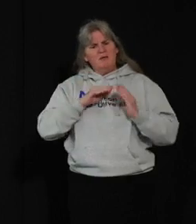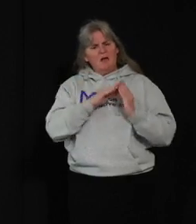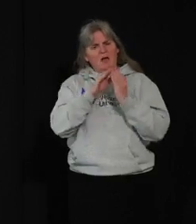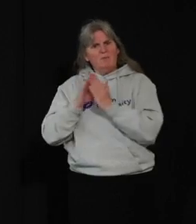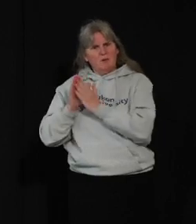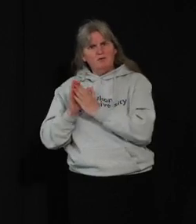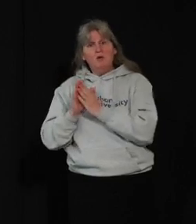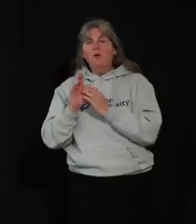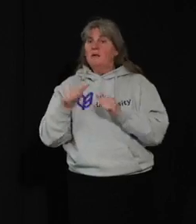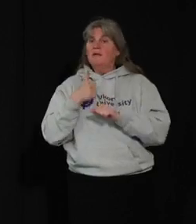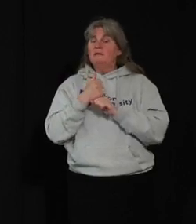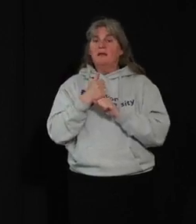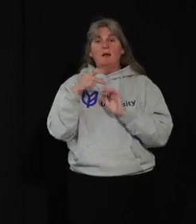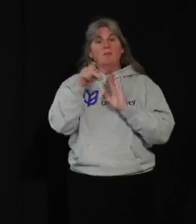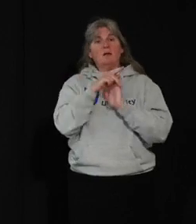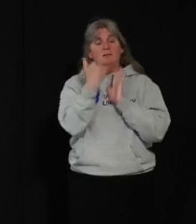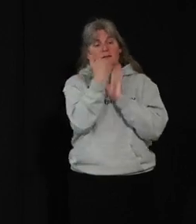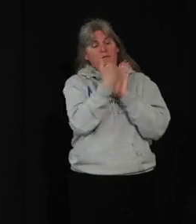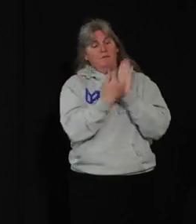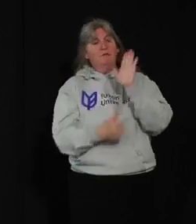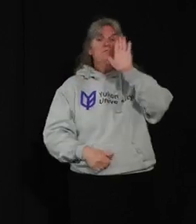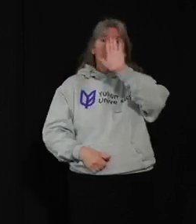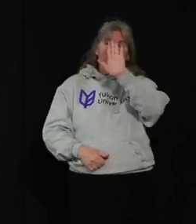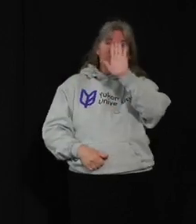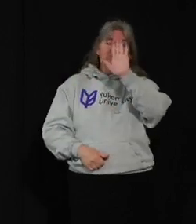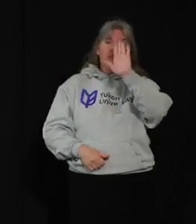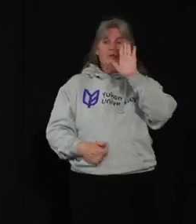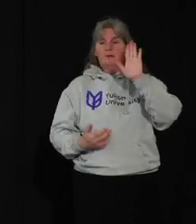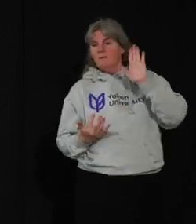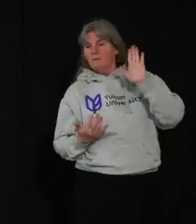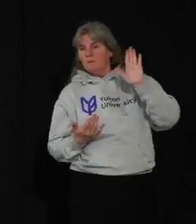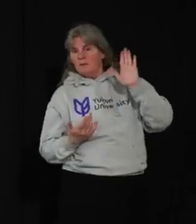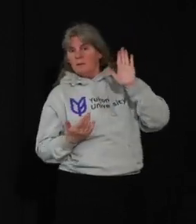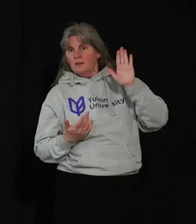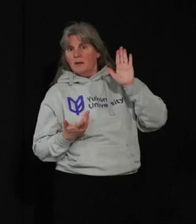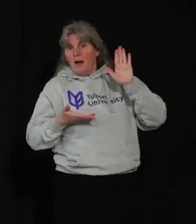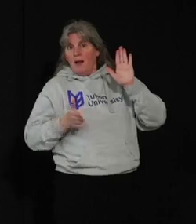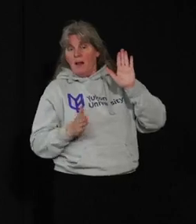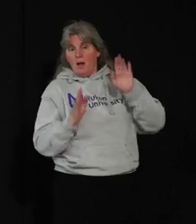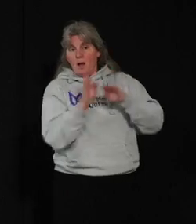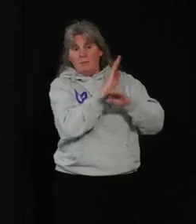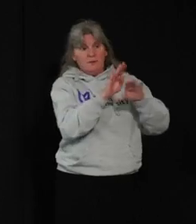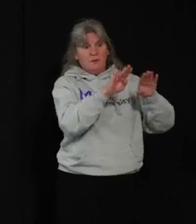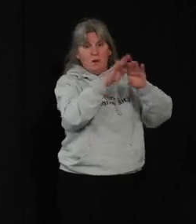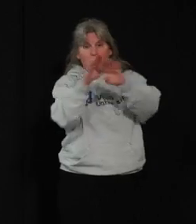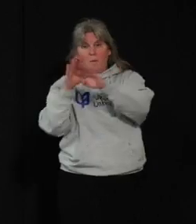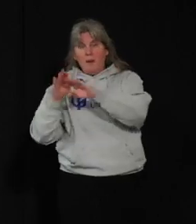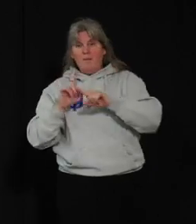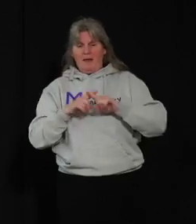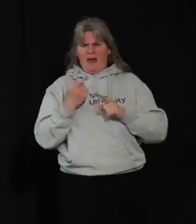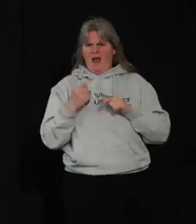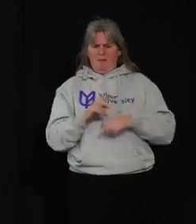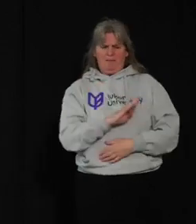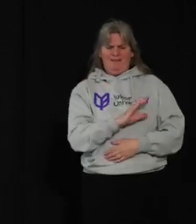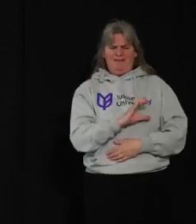different ways where you put the guidelines and policies out there and then wait for-- allow those businesses to open.